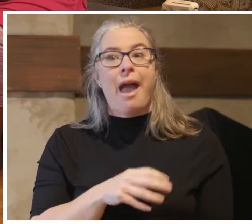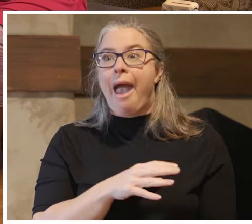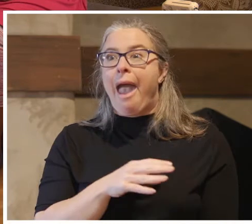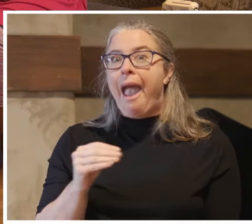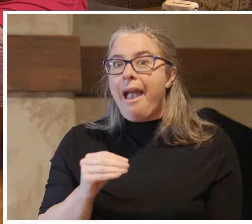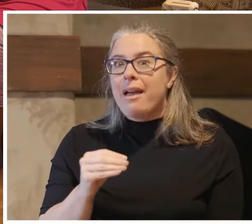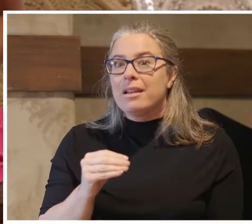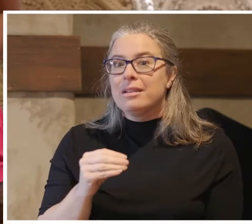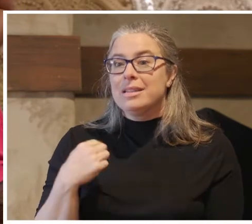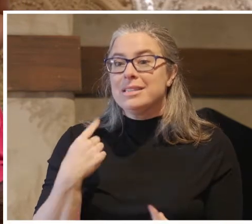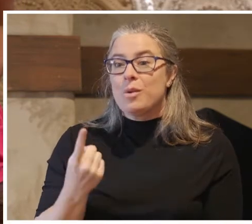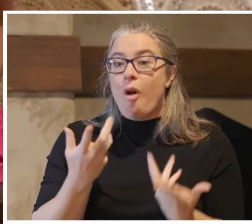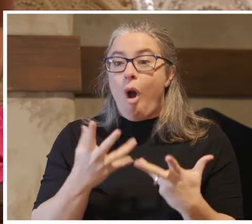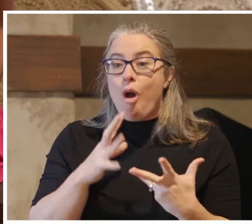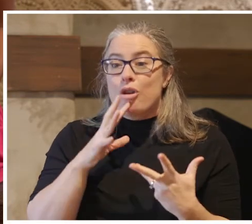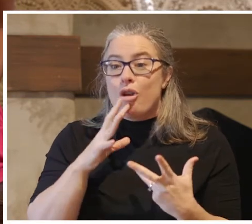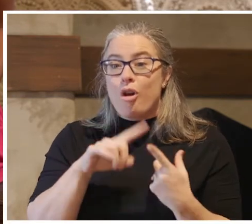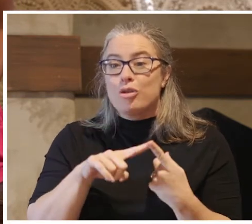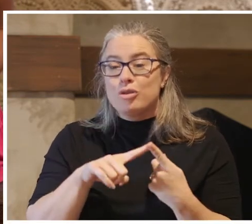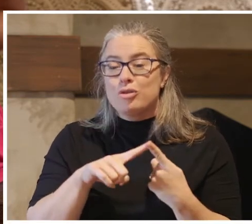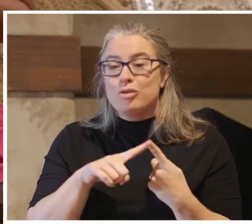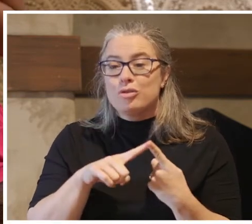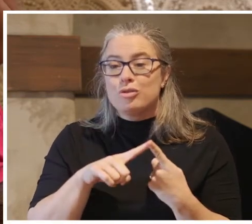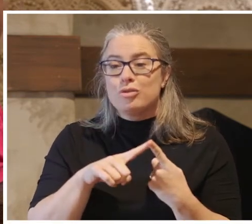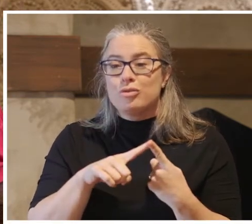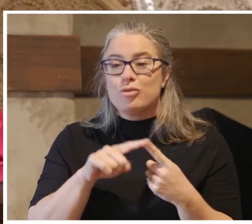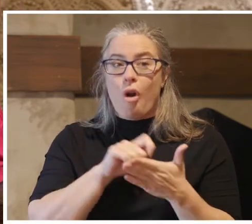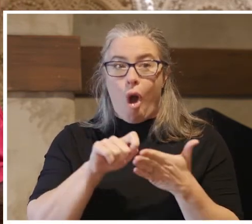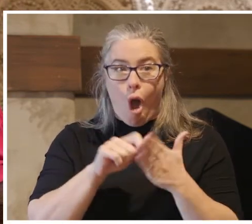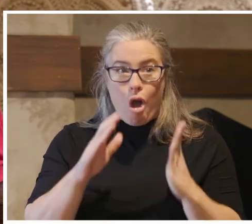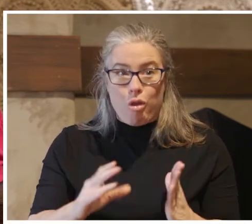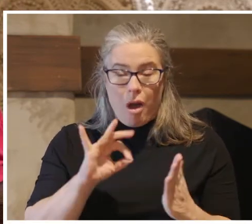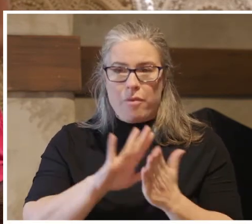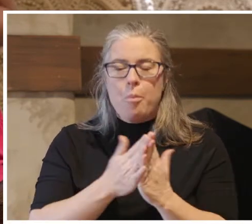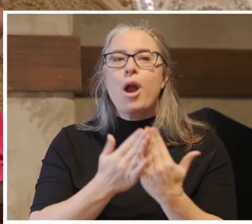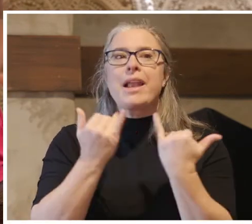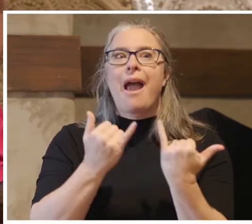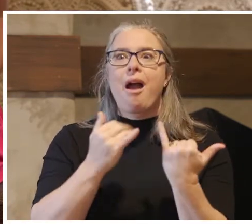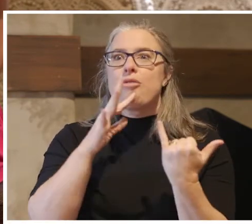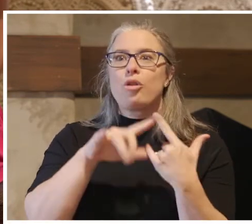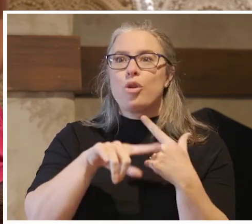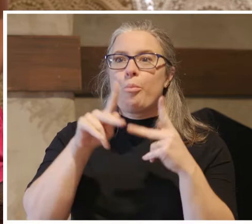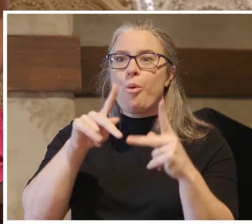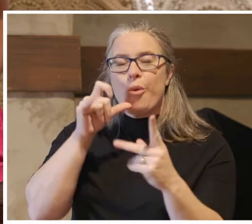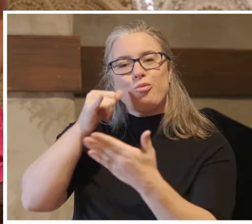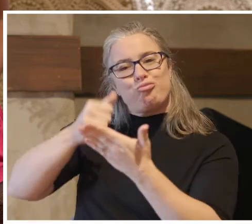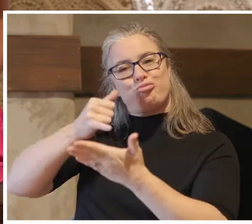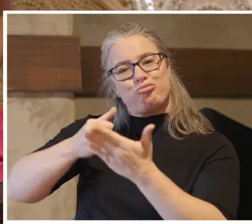And since we've already talked to the author of the book, let's now talk to the illustrator,